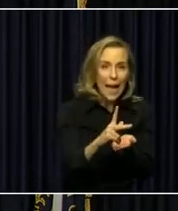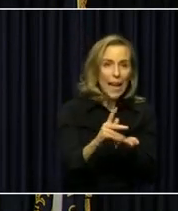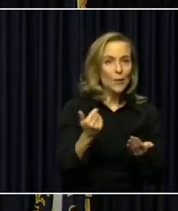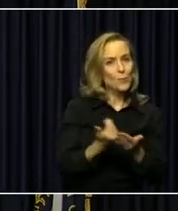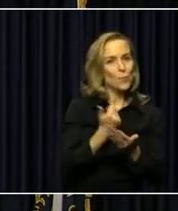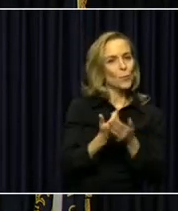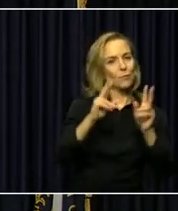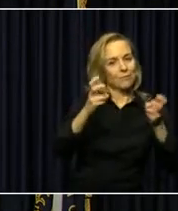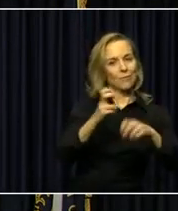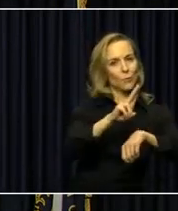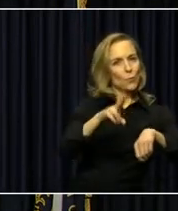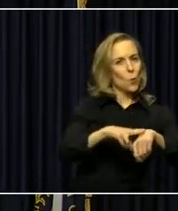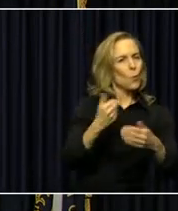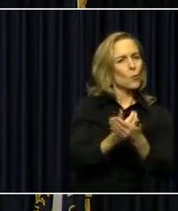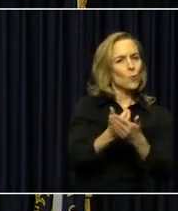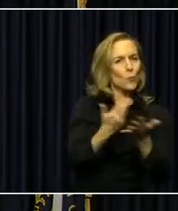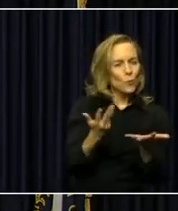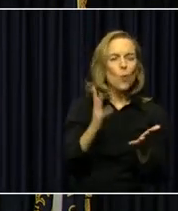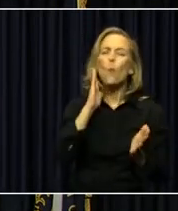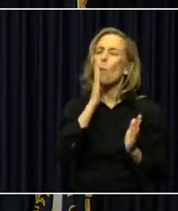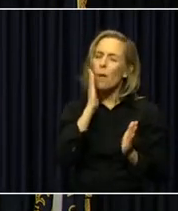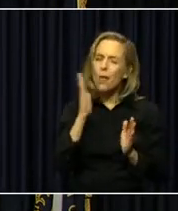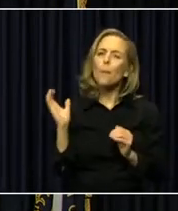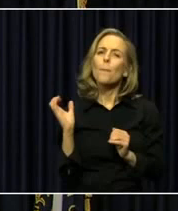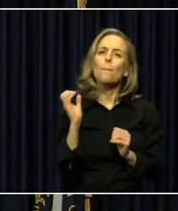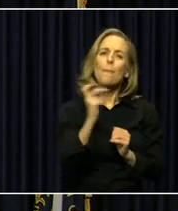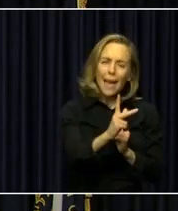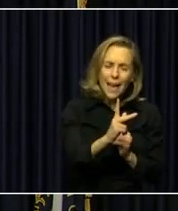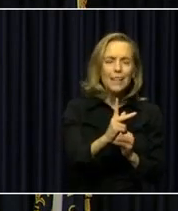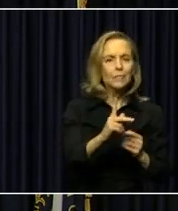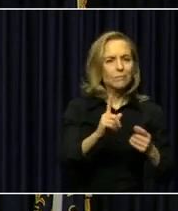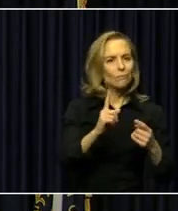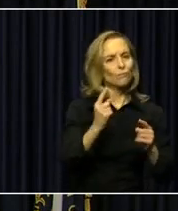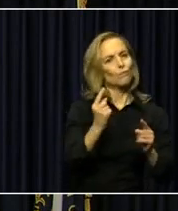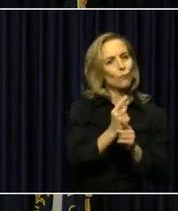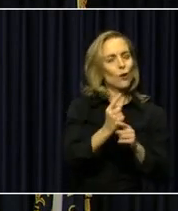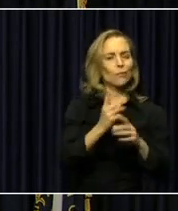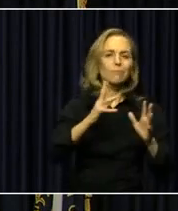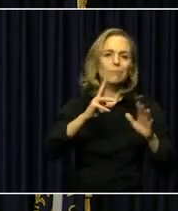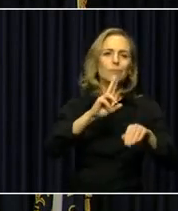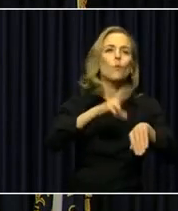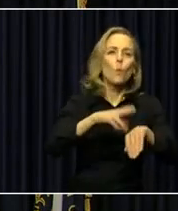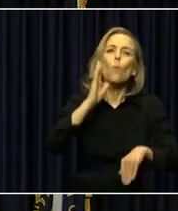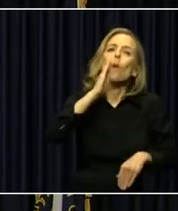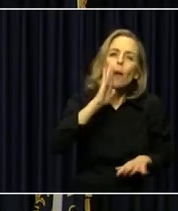IS HEALTHY AT HOME. YOU OUGHT TO BE AT HOME IF YOU'RE NOT GETTING EXERCISE, GETTING SUPPLIES OR GOING TO